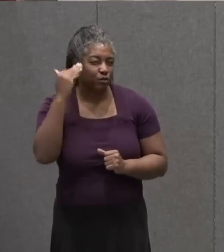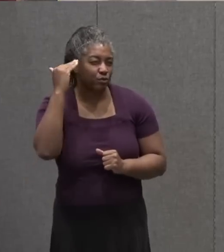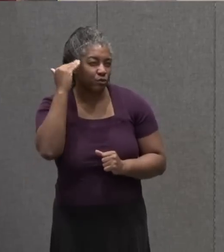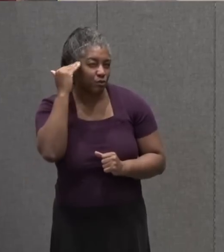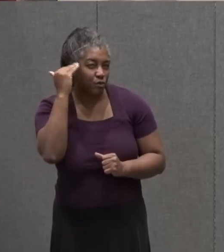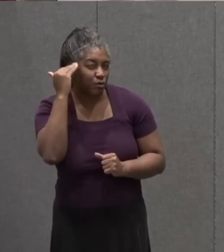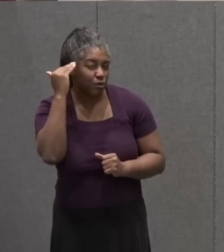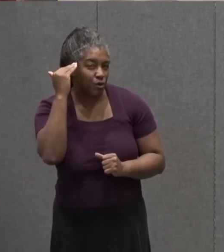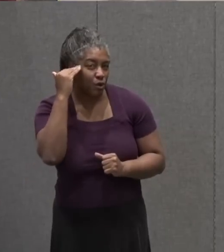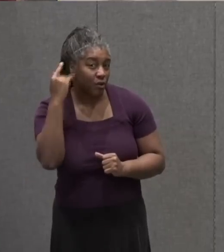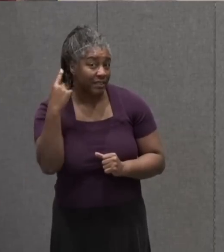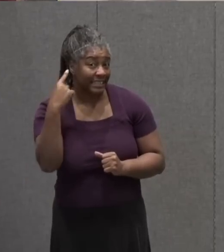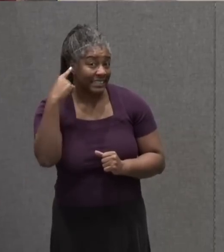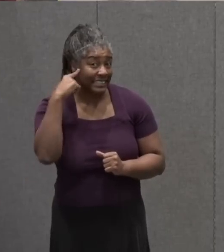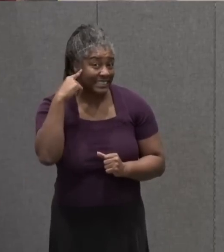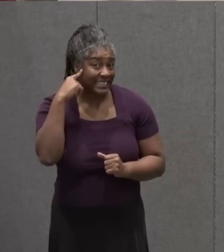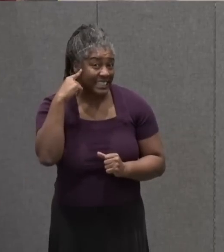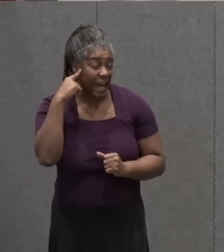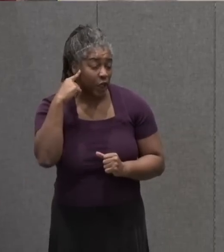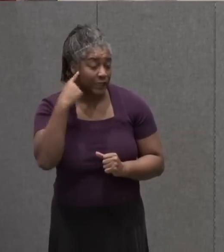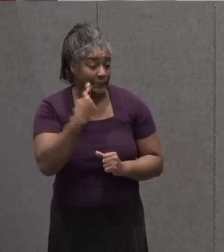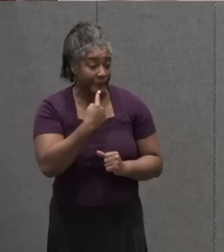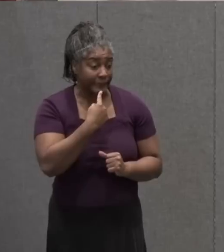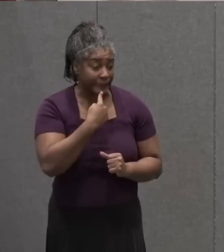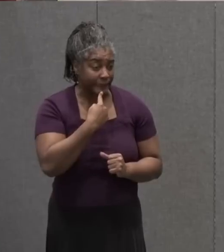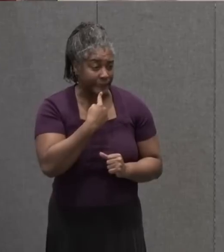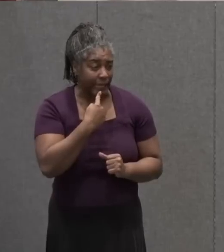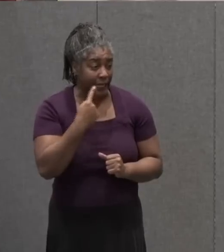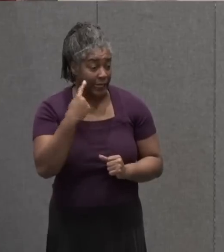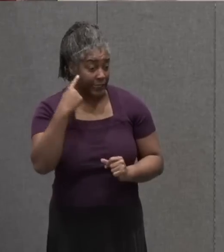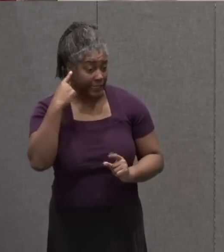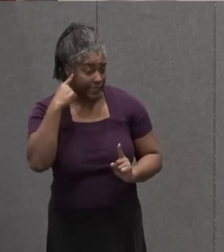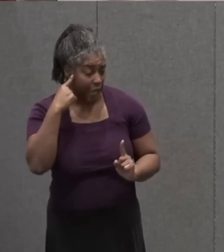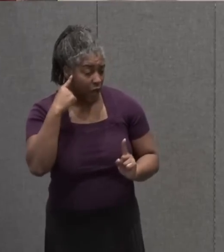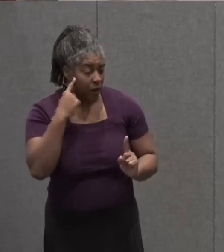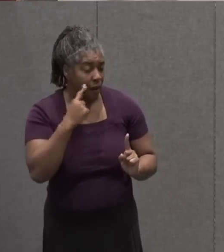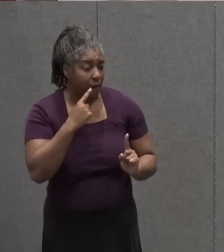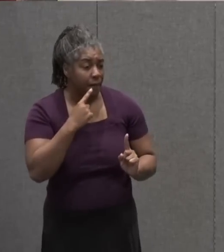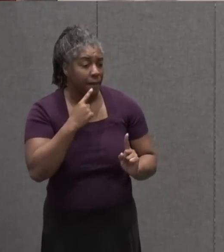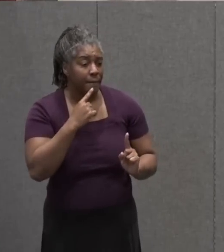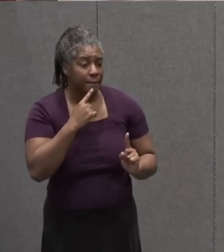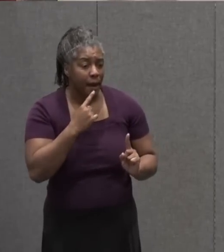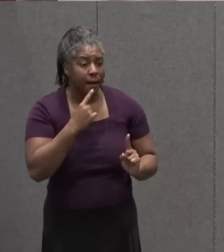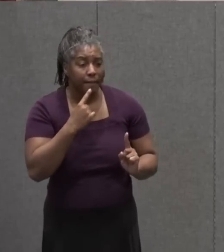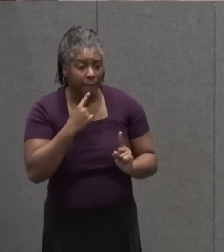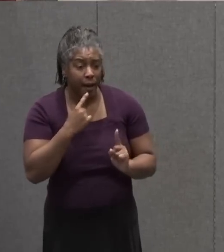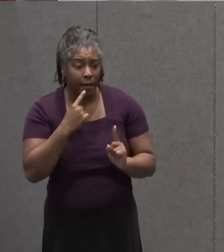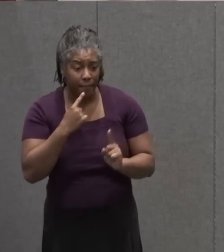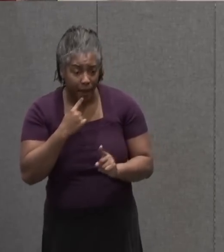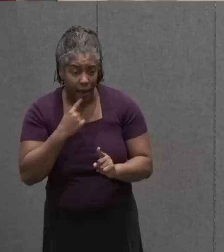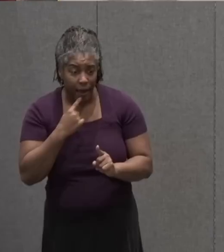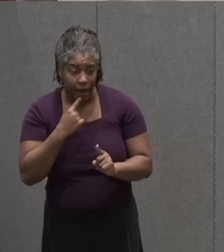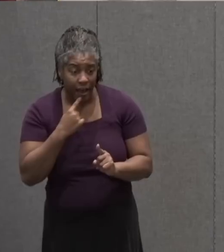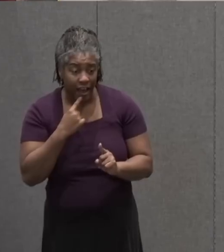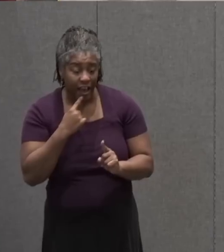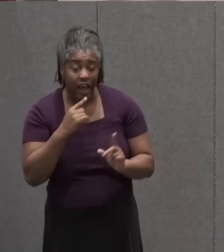Try this one with me. Listen to each sound and then we will blend it together.